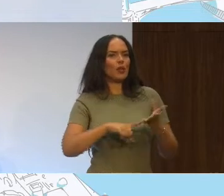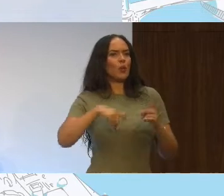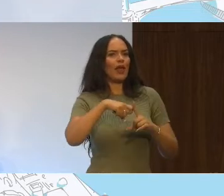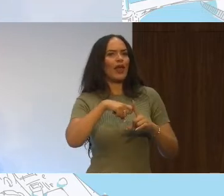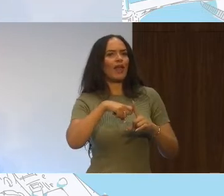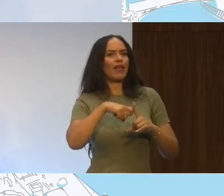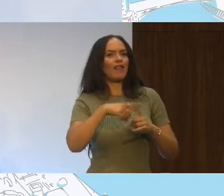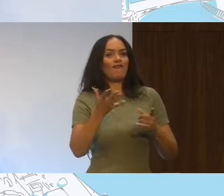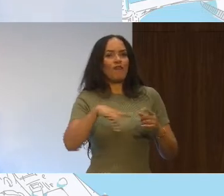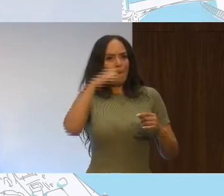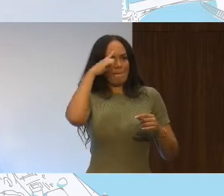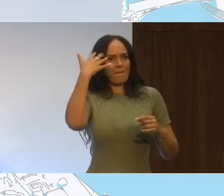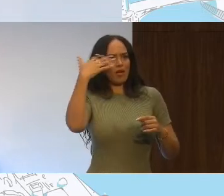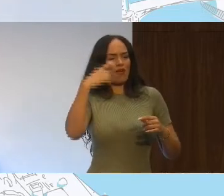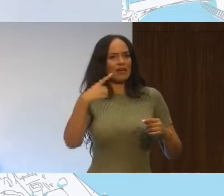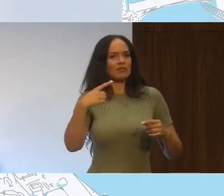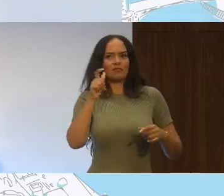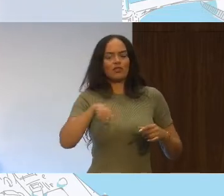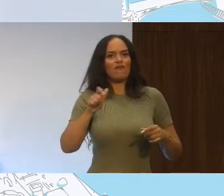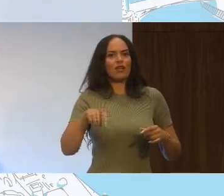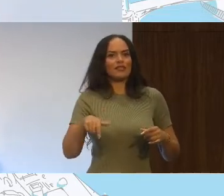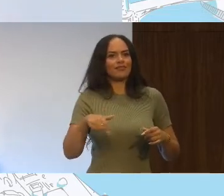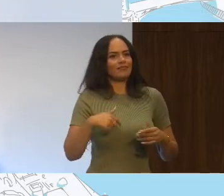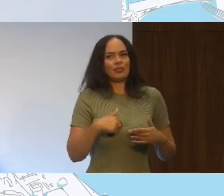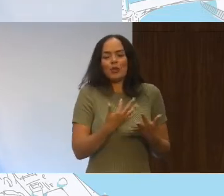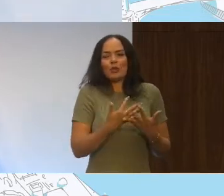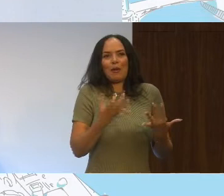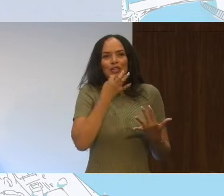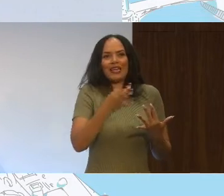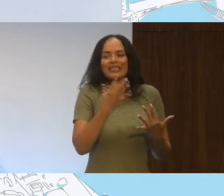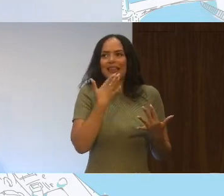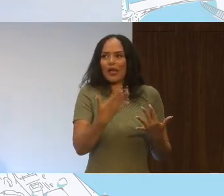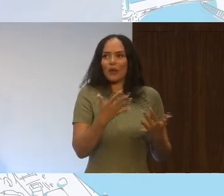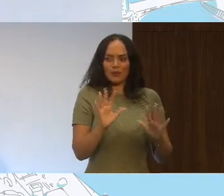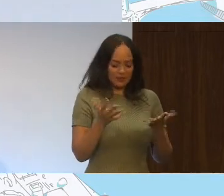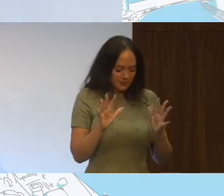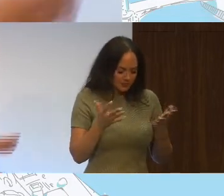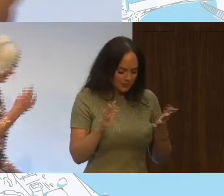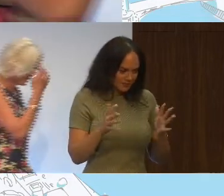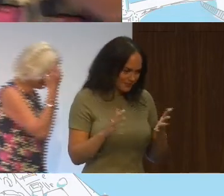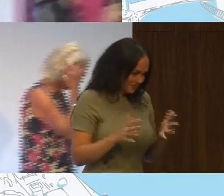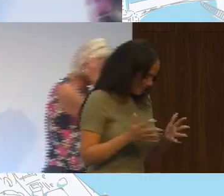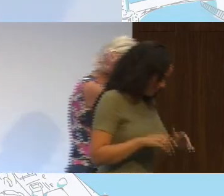I don't think that's too much to ask. Thank you very much.